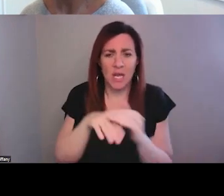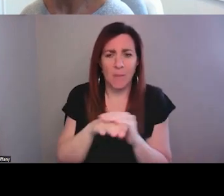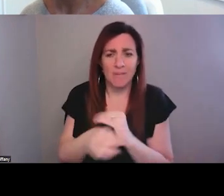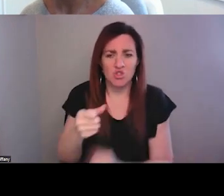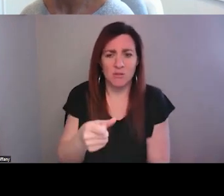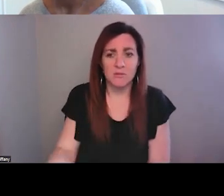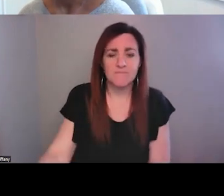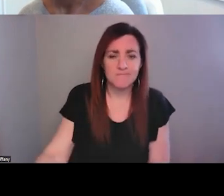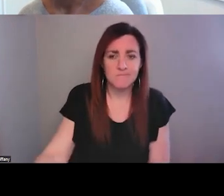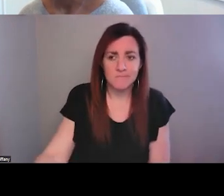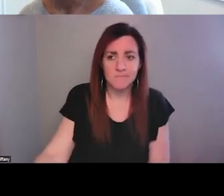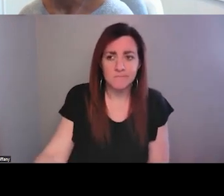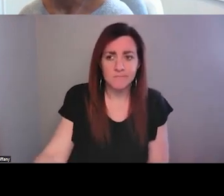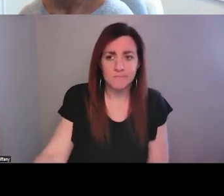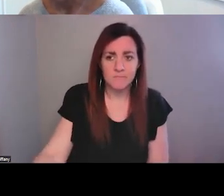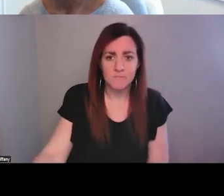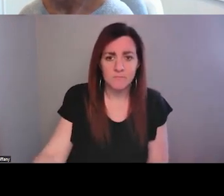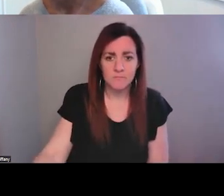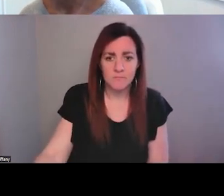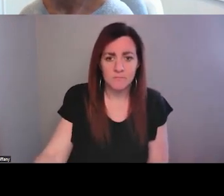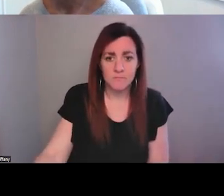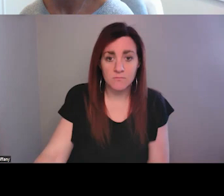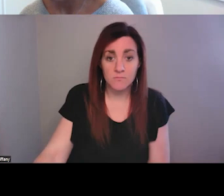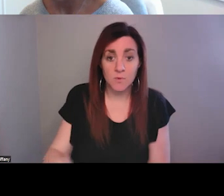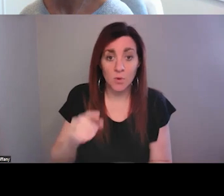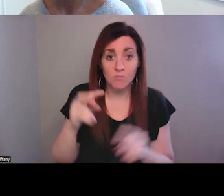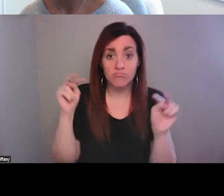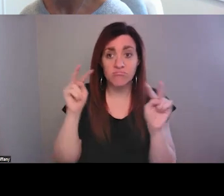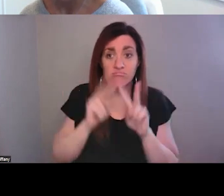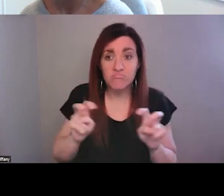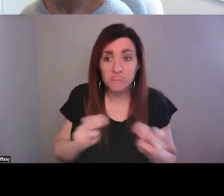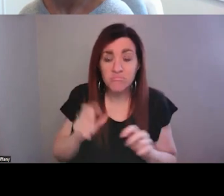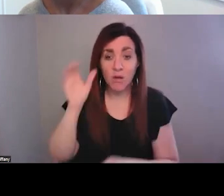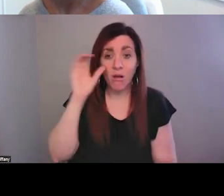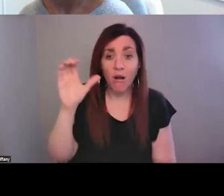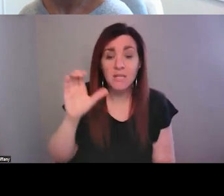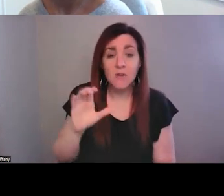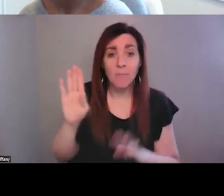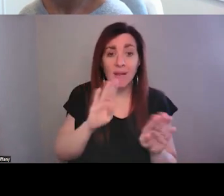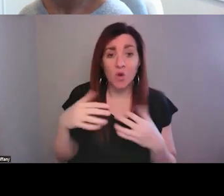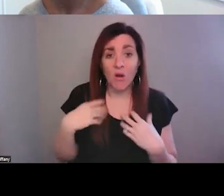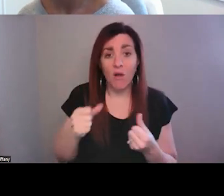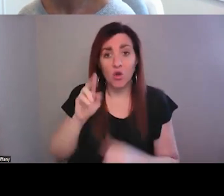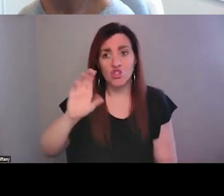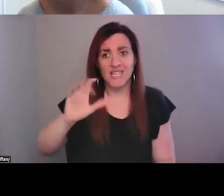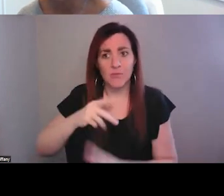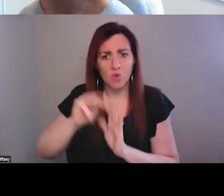LOOKED AT THE CONCEPT OF BEHAVIORAL HEALTH URGENT CARE PROGRAMS THAT ARE SIMILAR TO THE MEDICAL MODEL